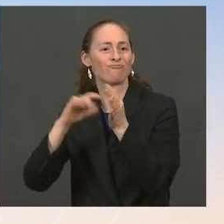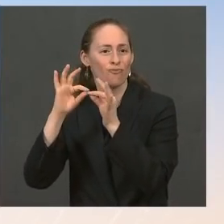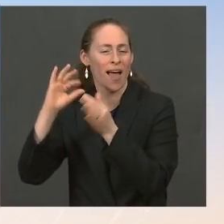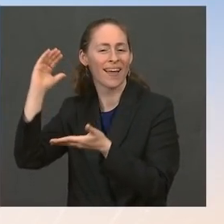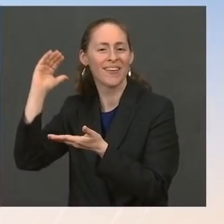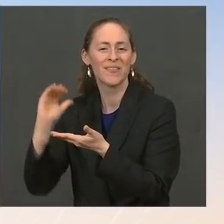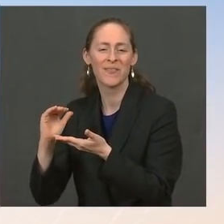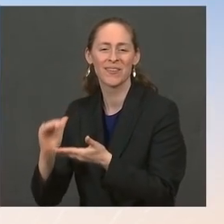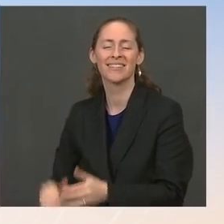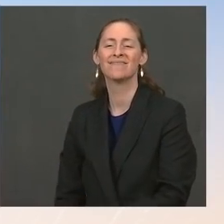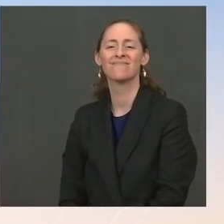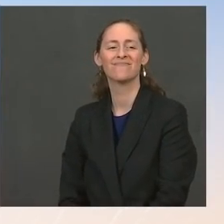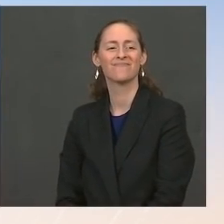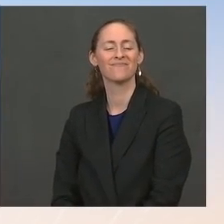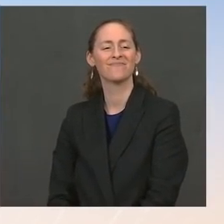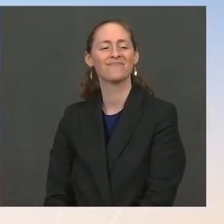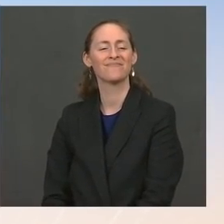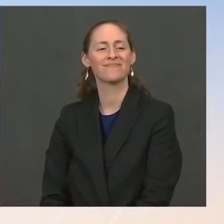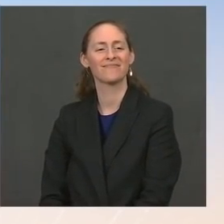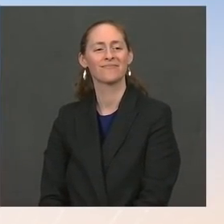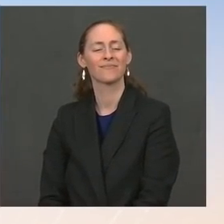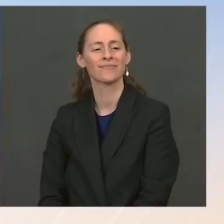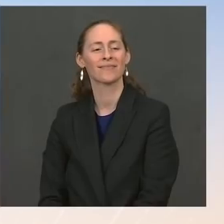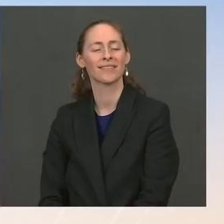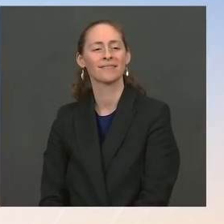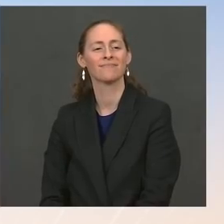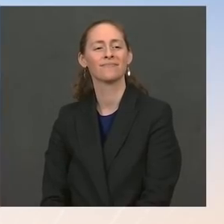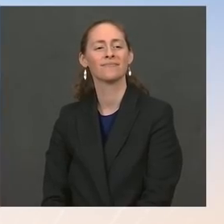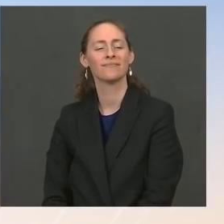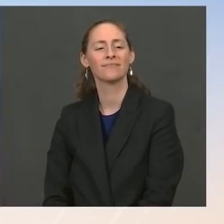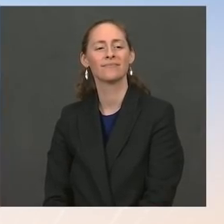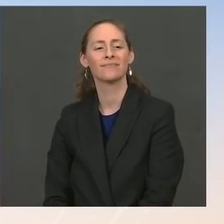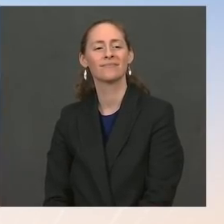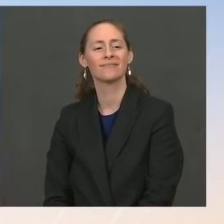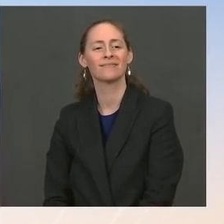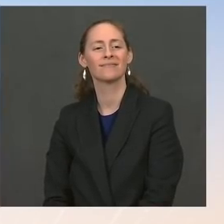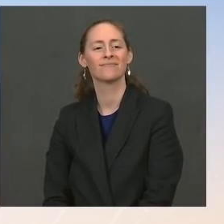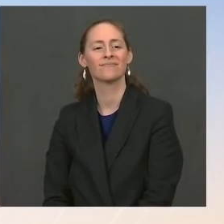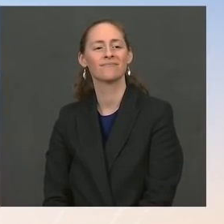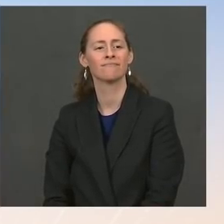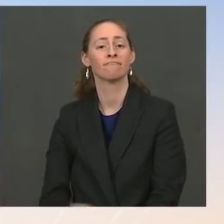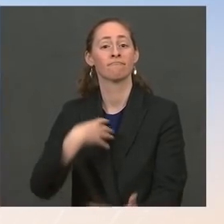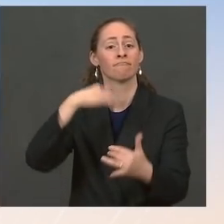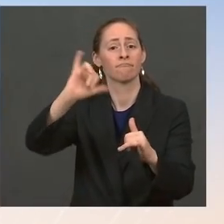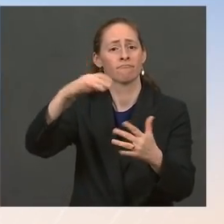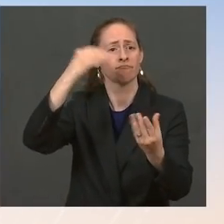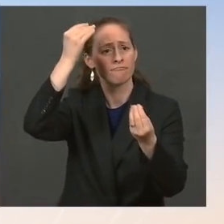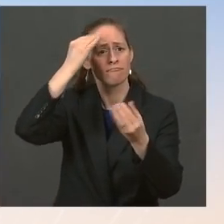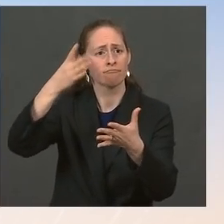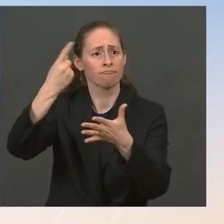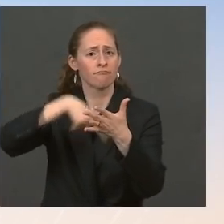I guess last thing here is the Week Ahead. We did announce earlier this week that the President and First Lady will travel to Fort Bragg, North Carolina,